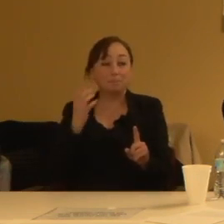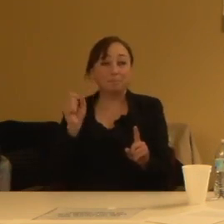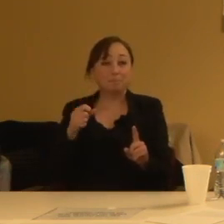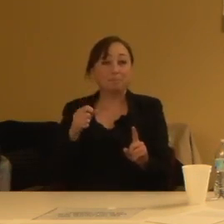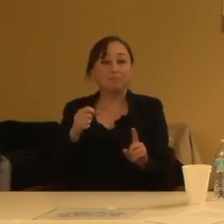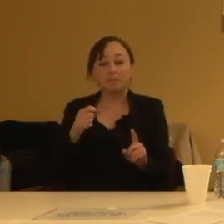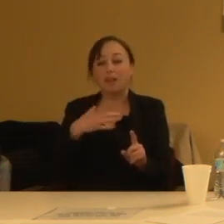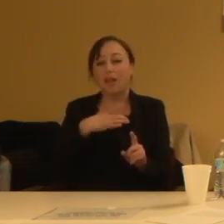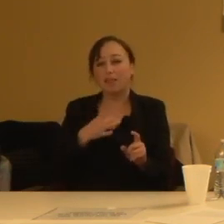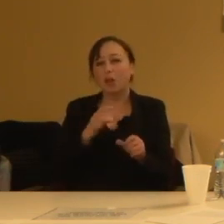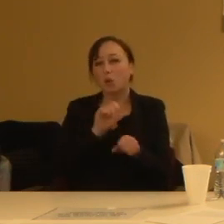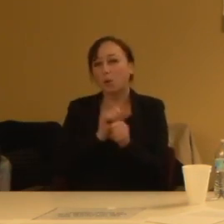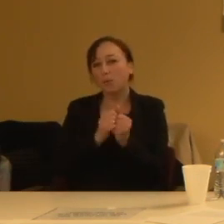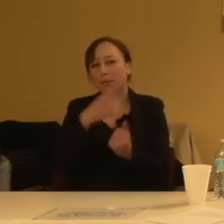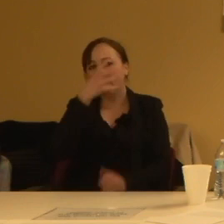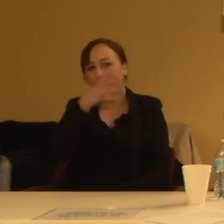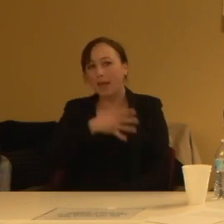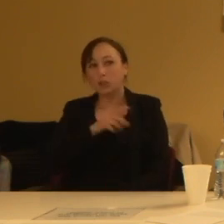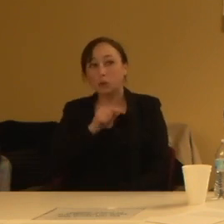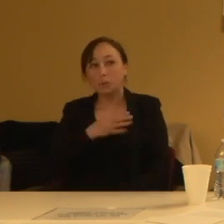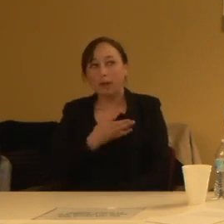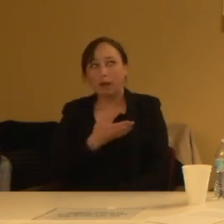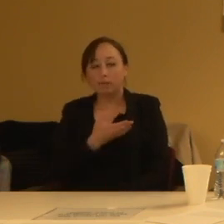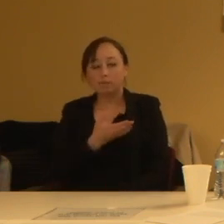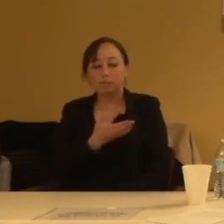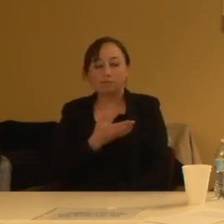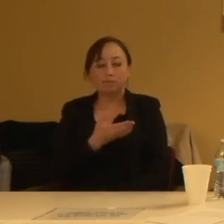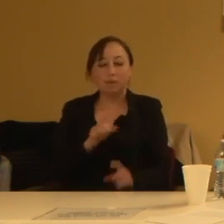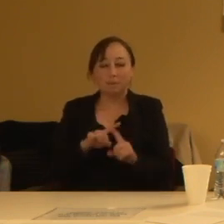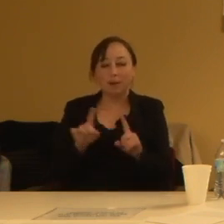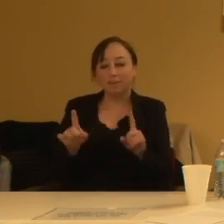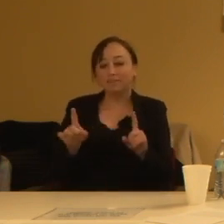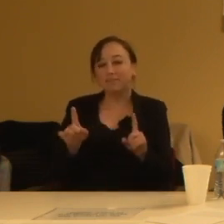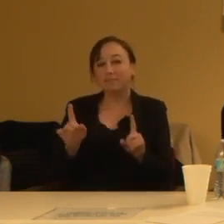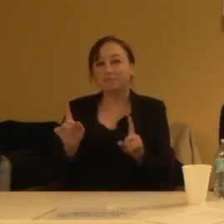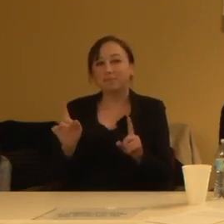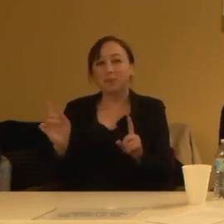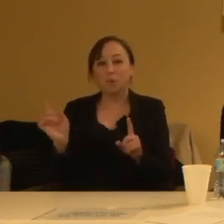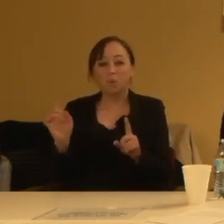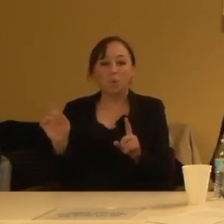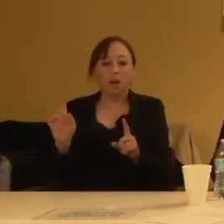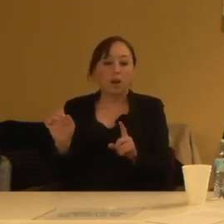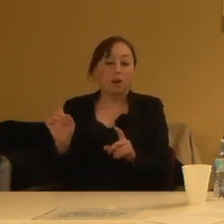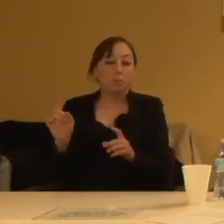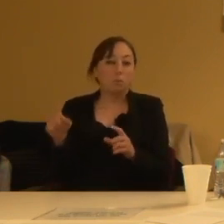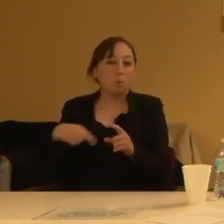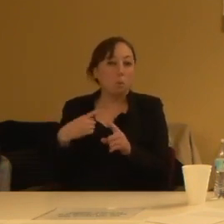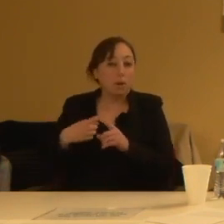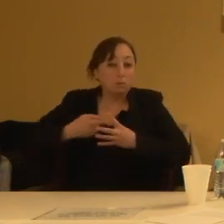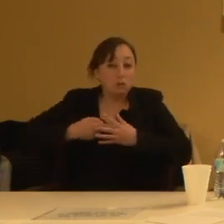I like working with men, but like, you know, where you start, like where where the industry is when you start, it lingers.